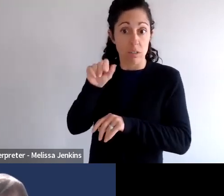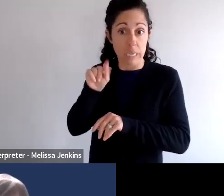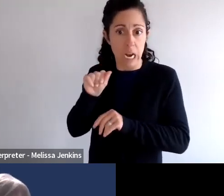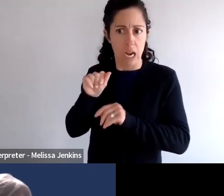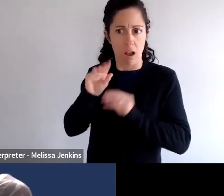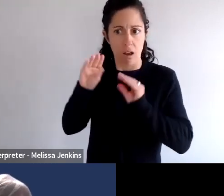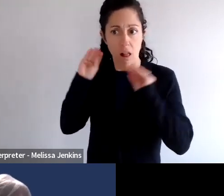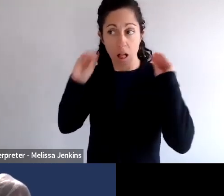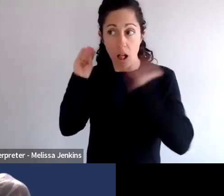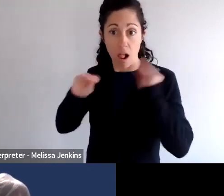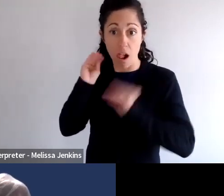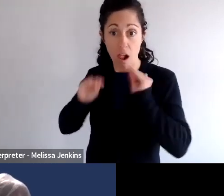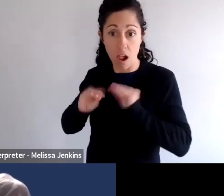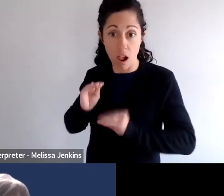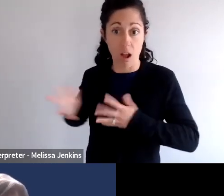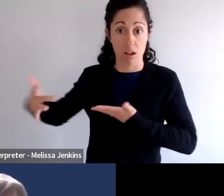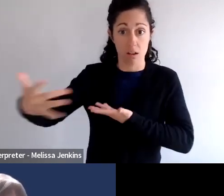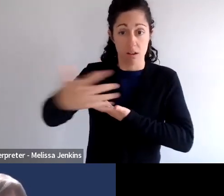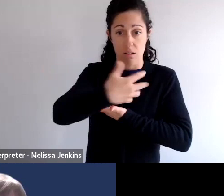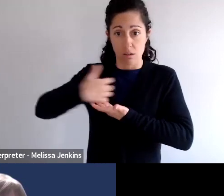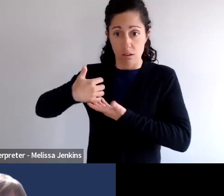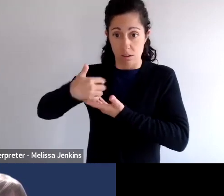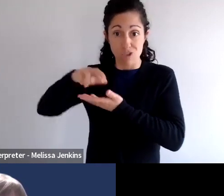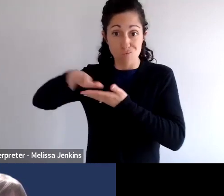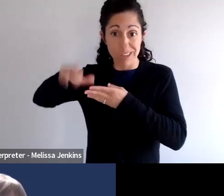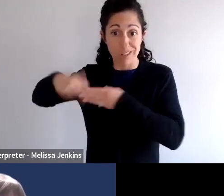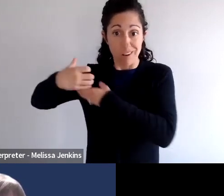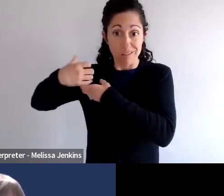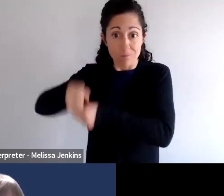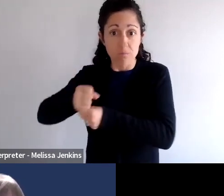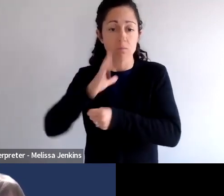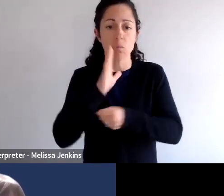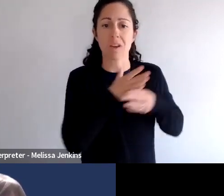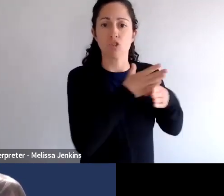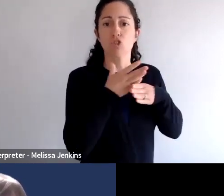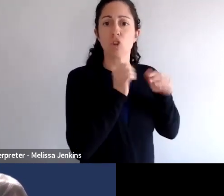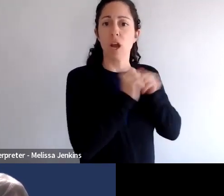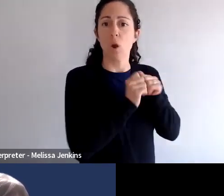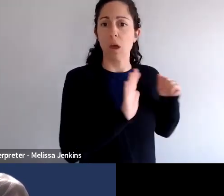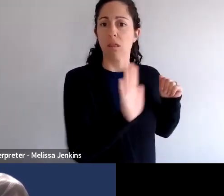summarized results with your organizations so um you know for those who feel alone in some